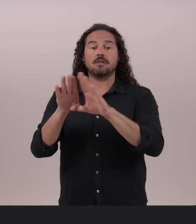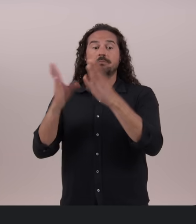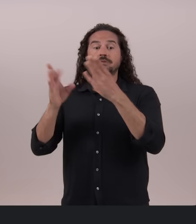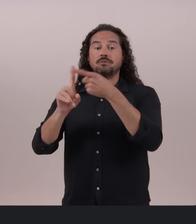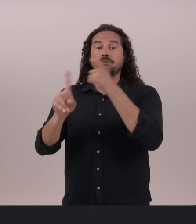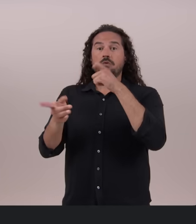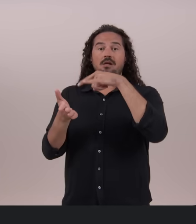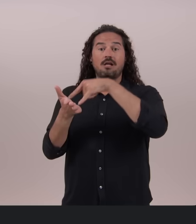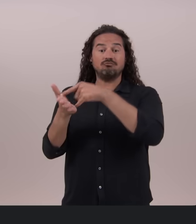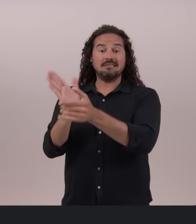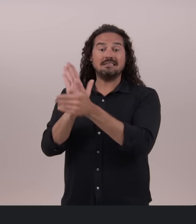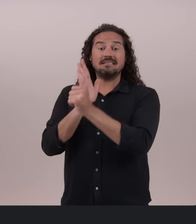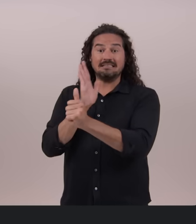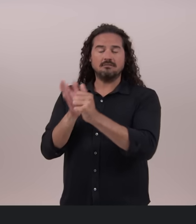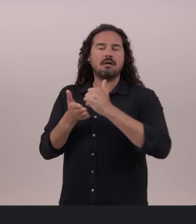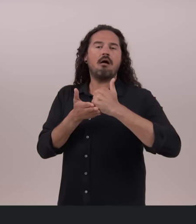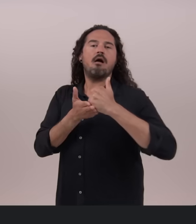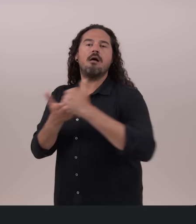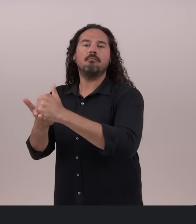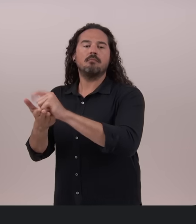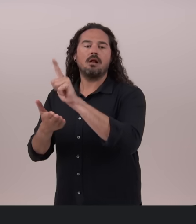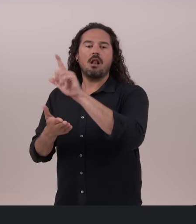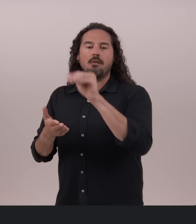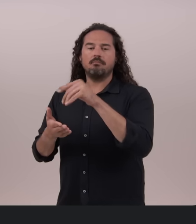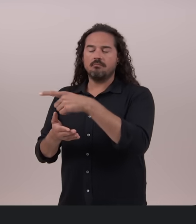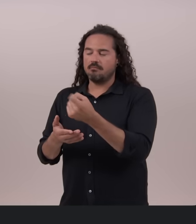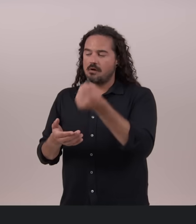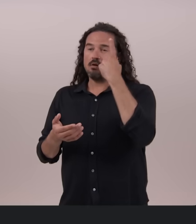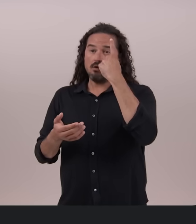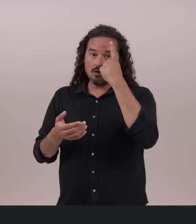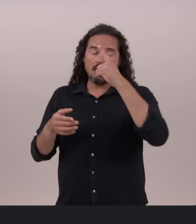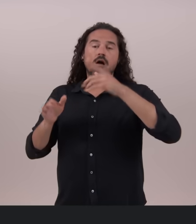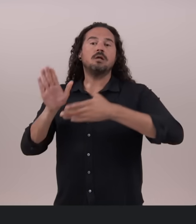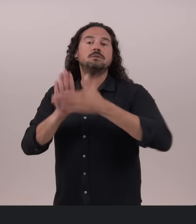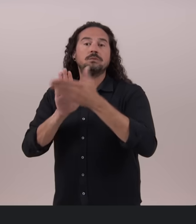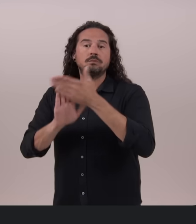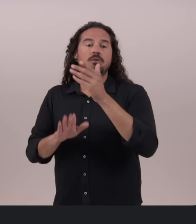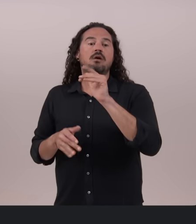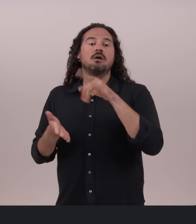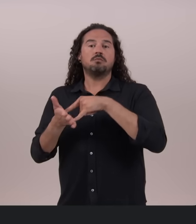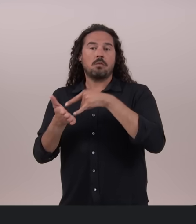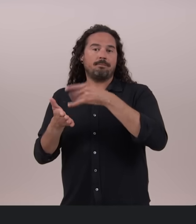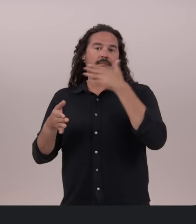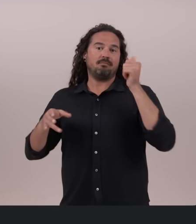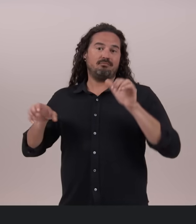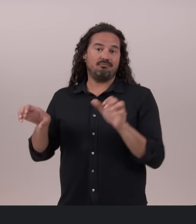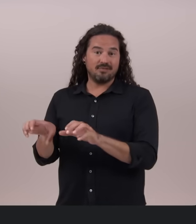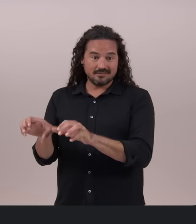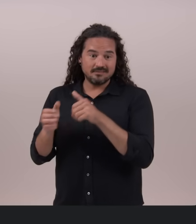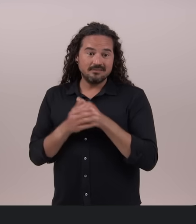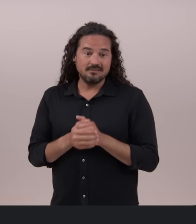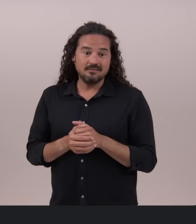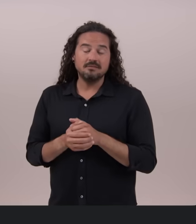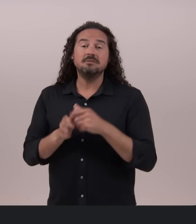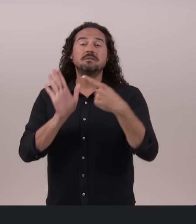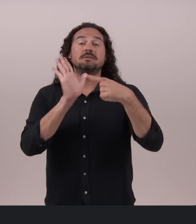to help LLMs understand and execute best practices. For example, you've told us that building support